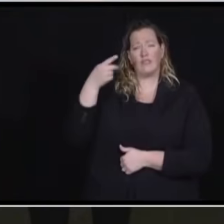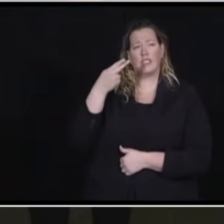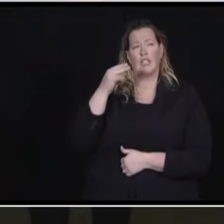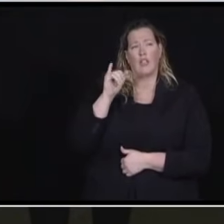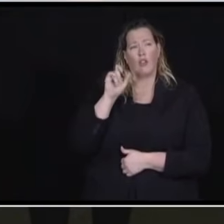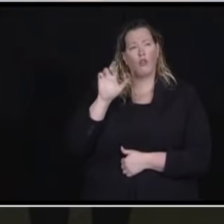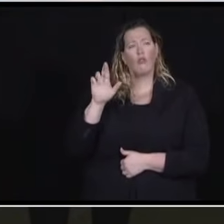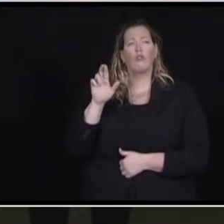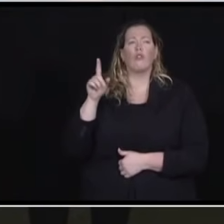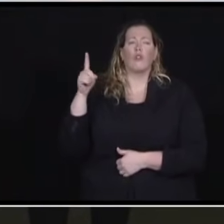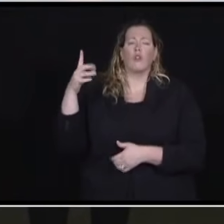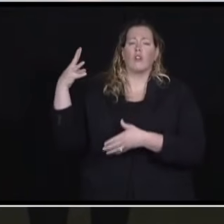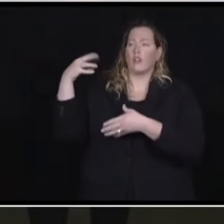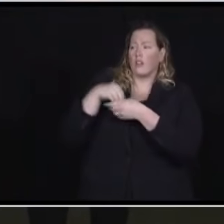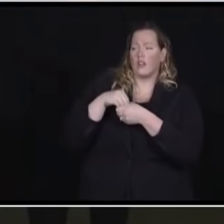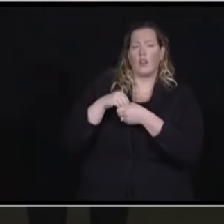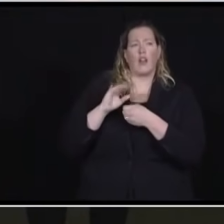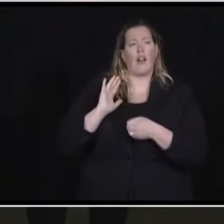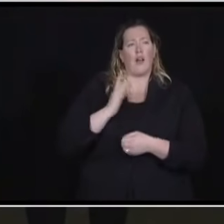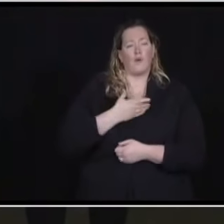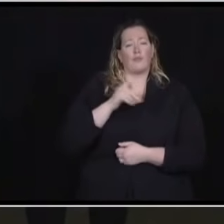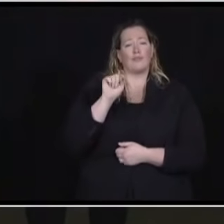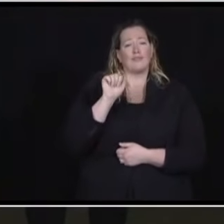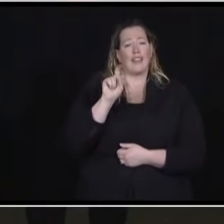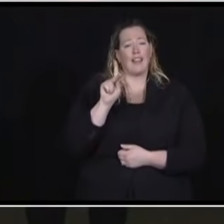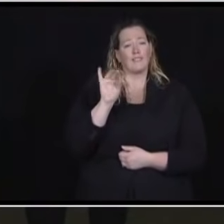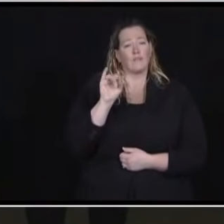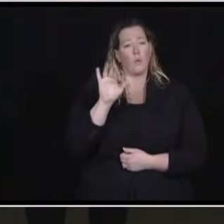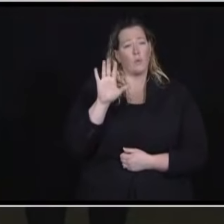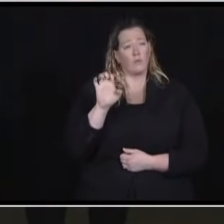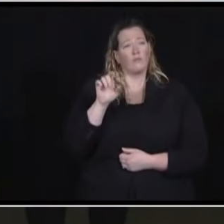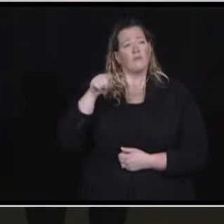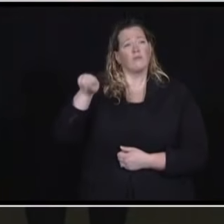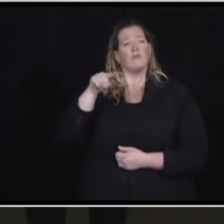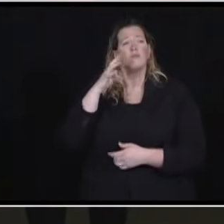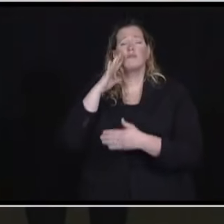Hilliard for agreeing to oversee our vaccine task force